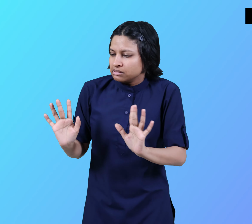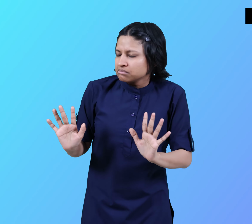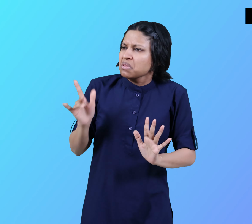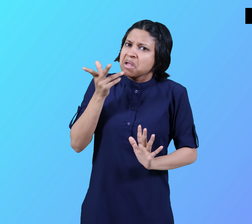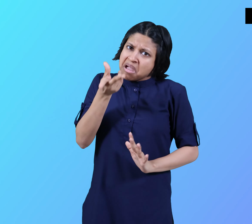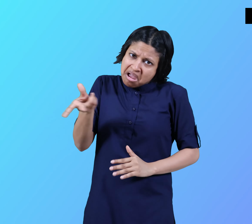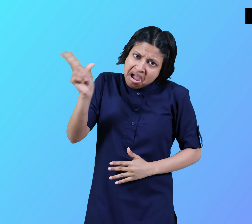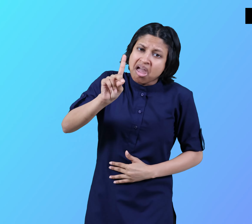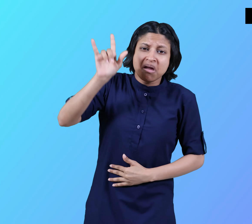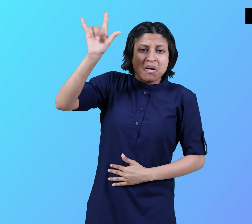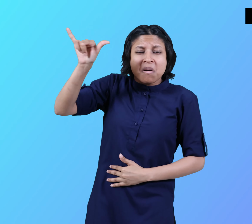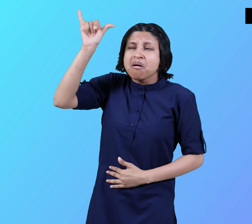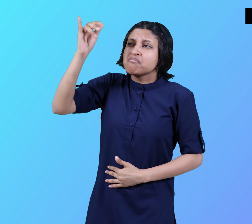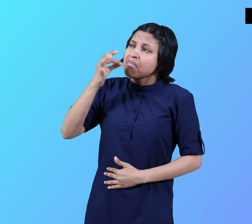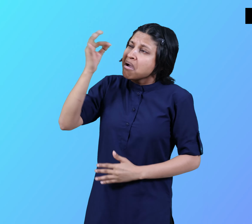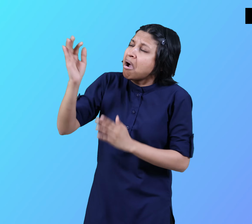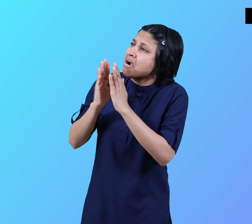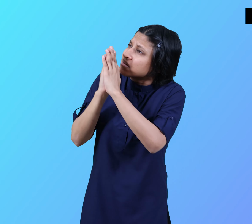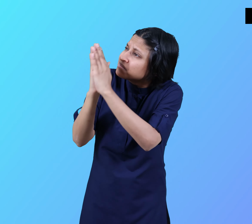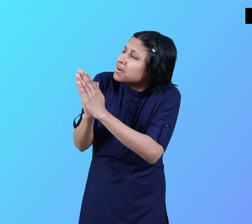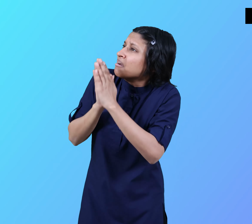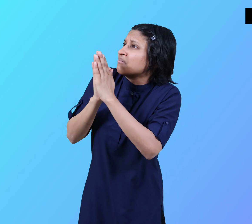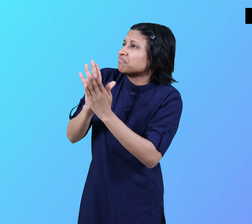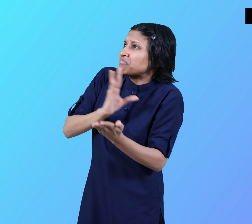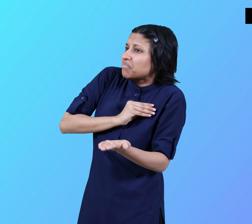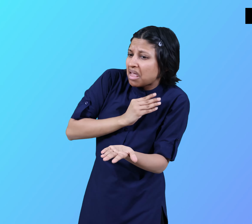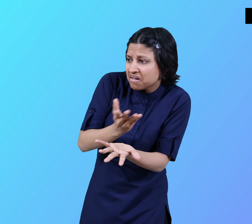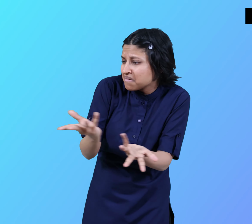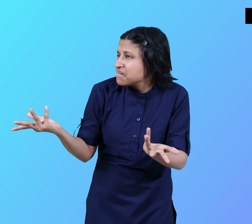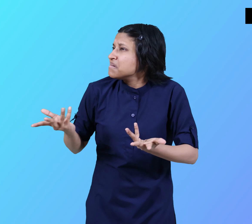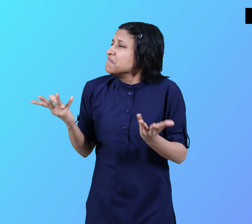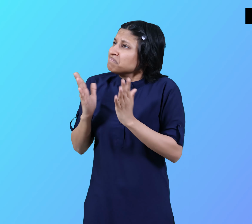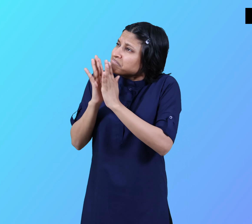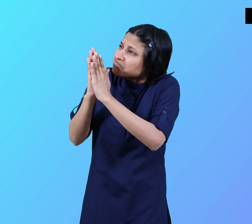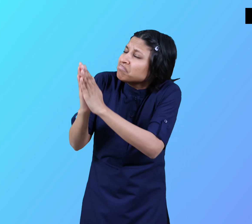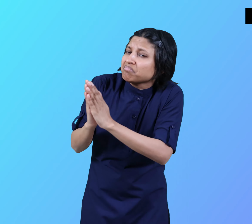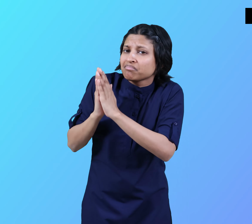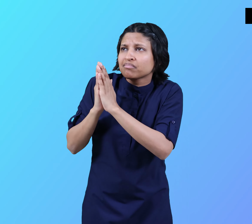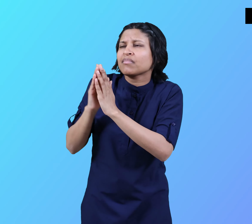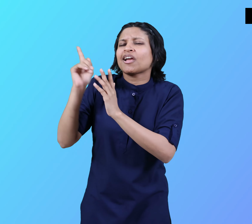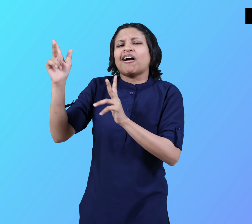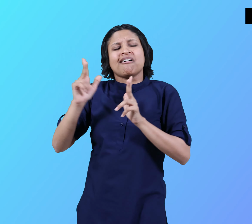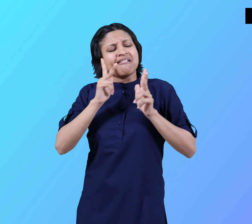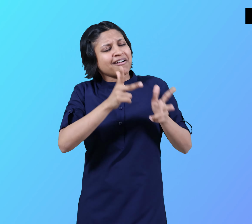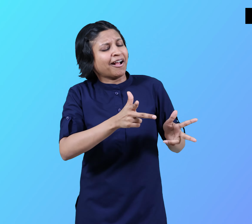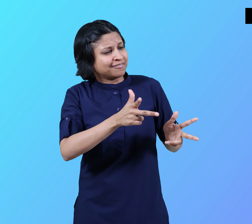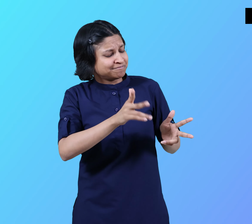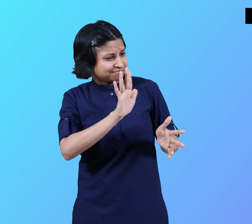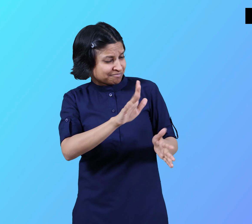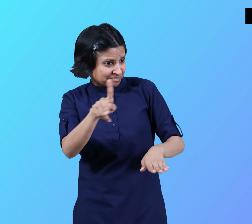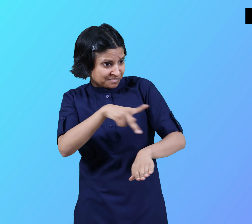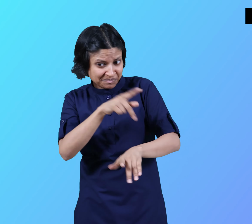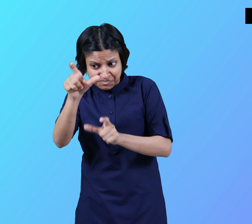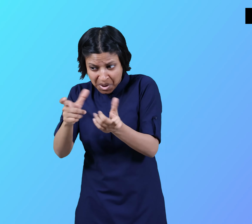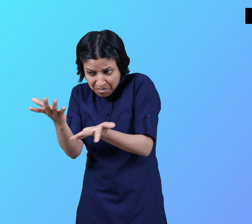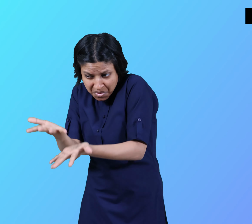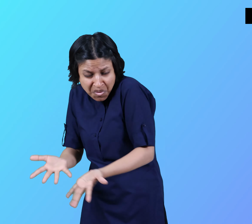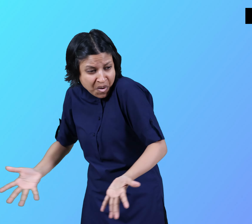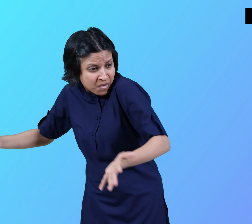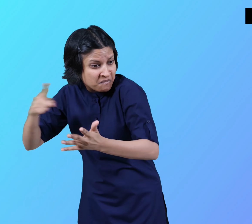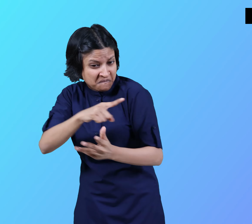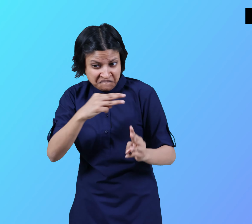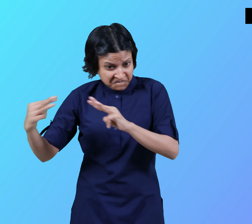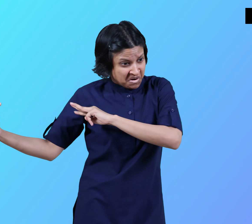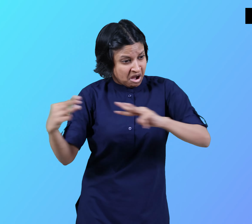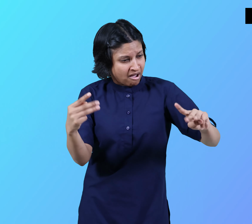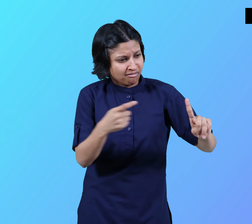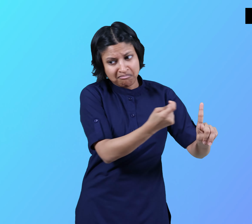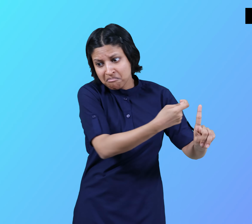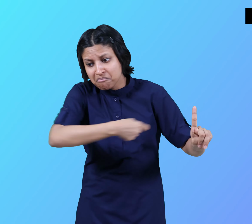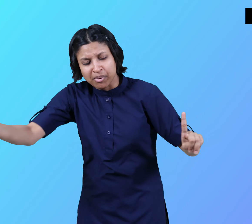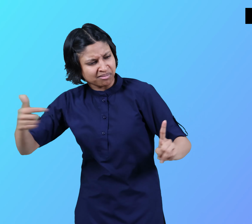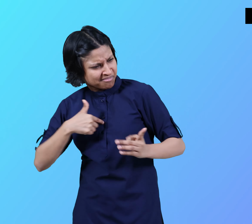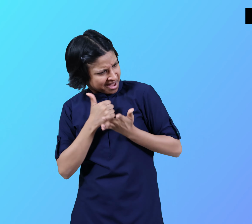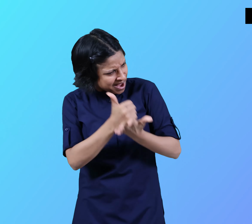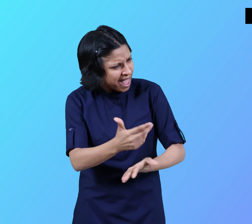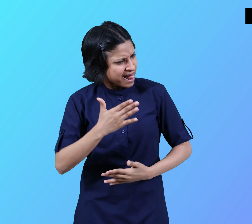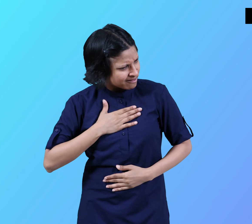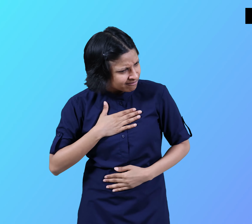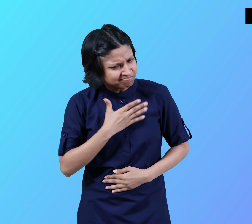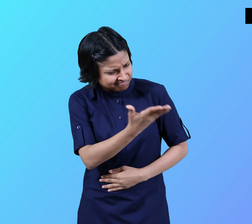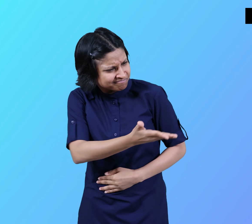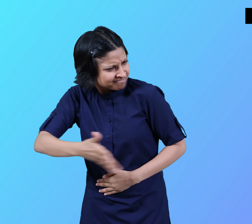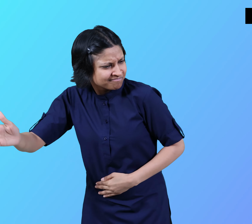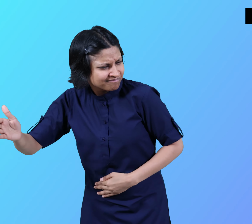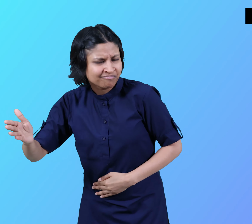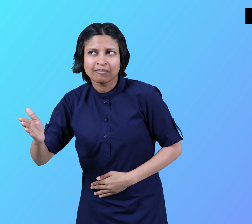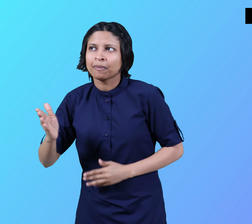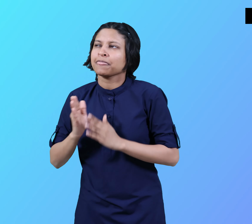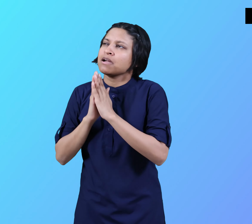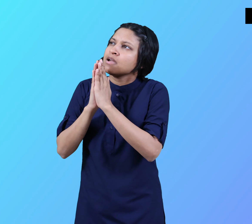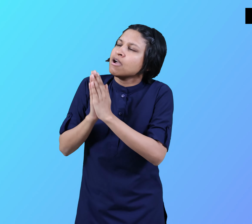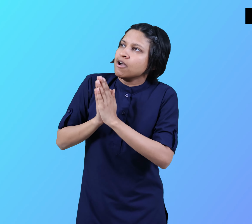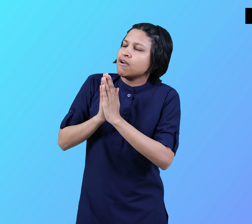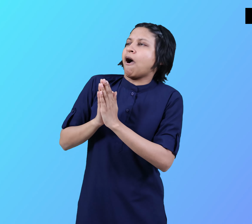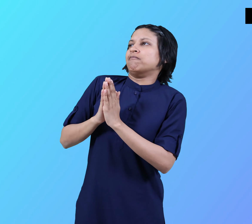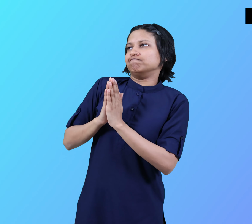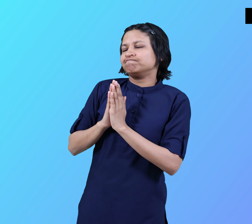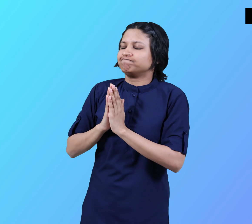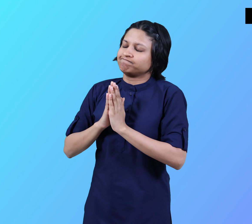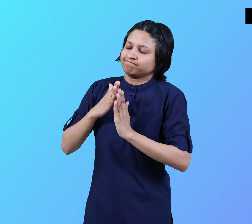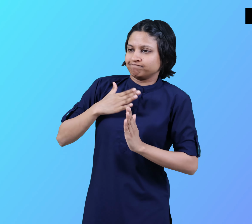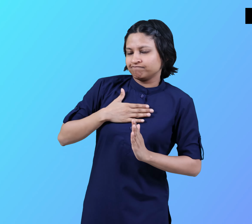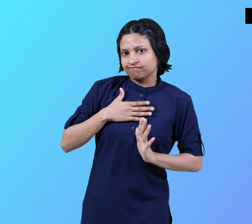David again asked the LORD. And the LORD answered David, “Go down to Keilah. I will help you defeat the Philistines.”